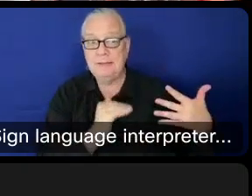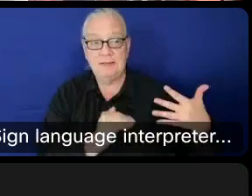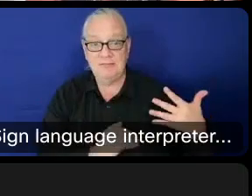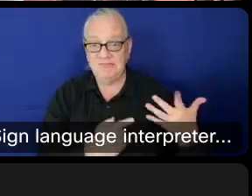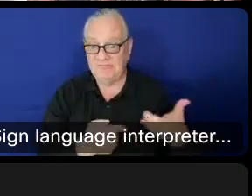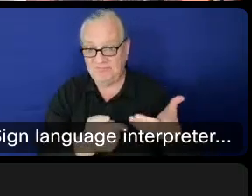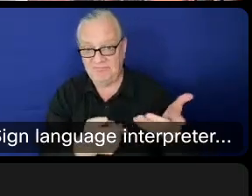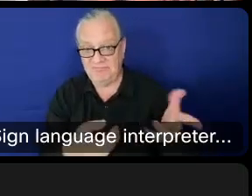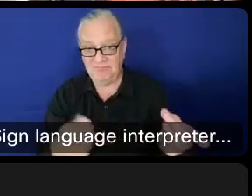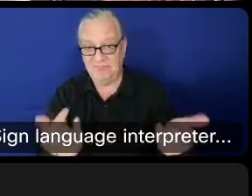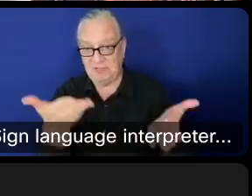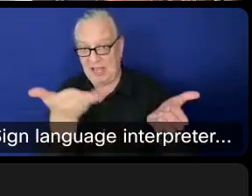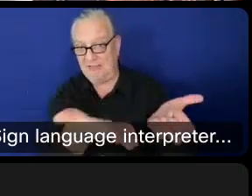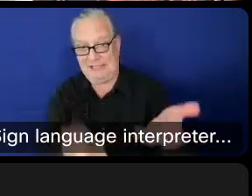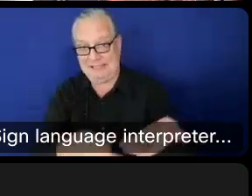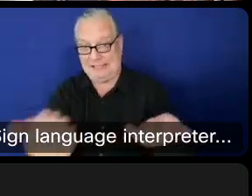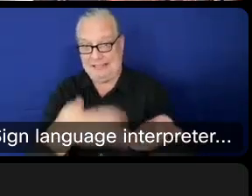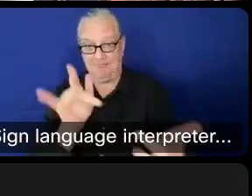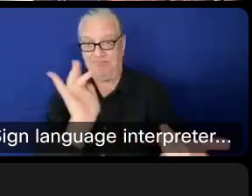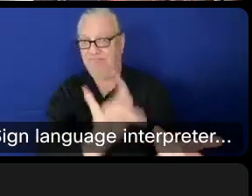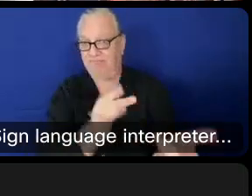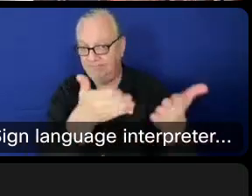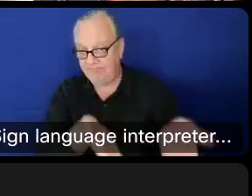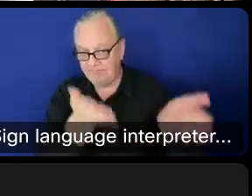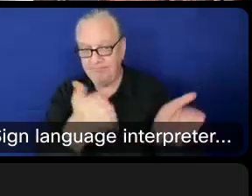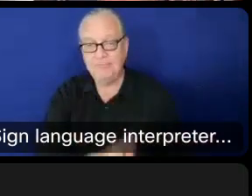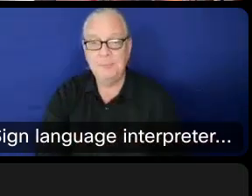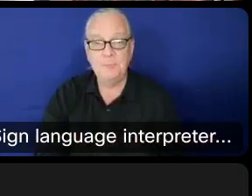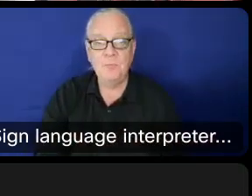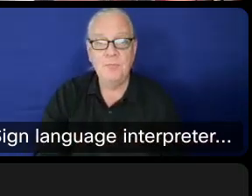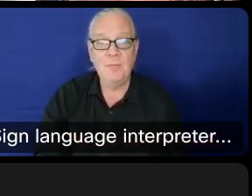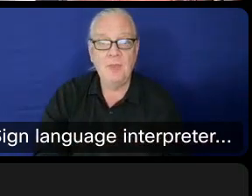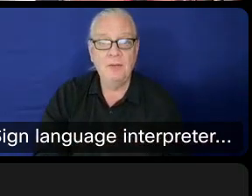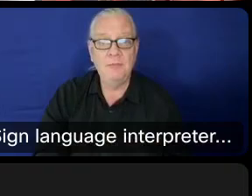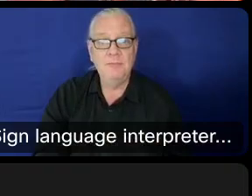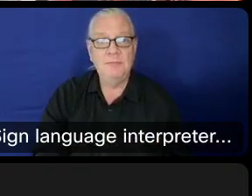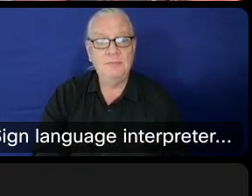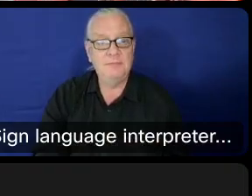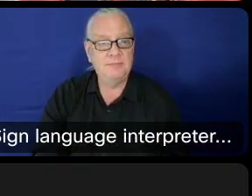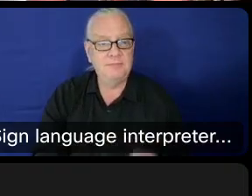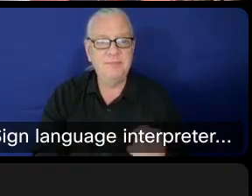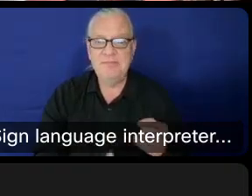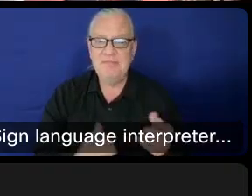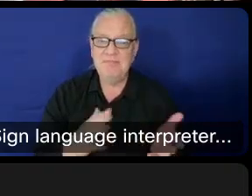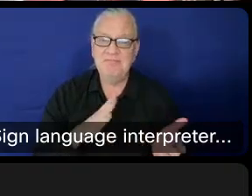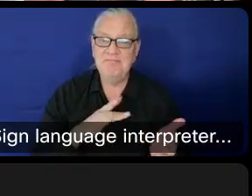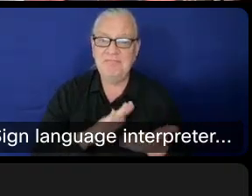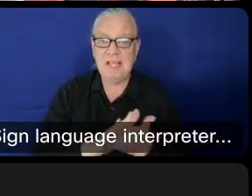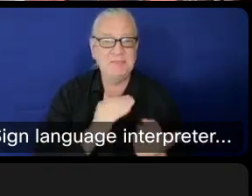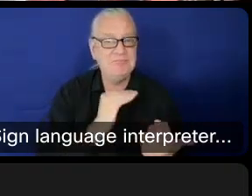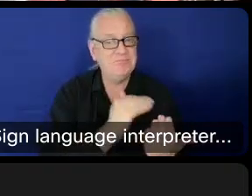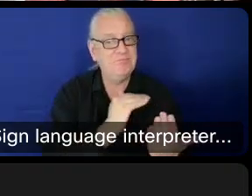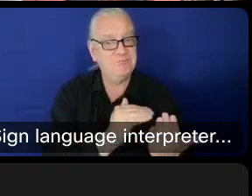fingertips. And it's just a nice kind of directory. And